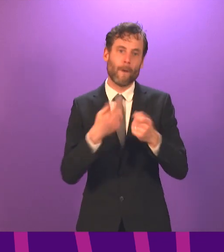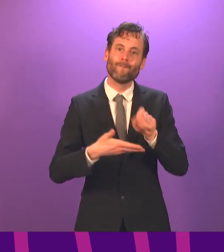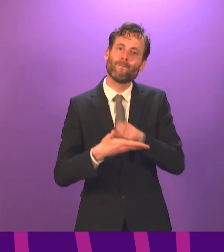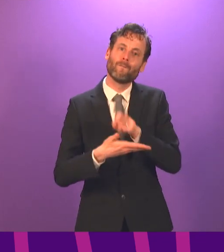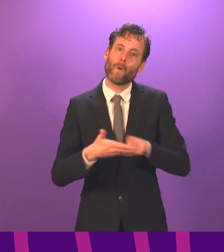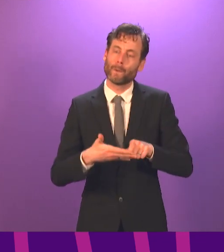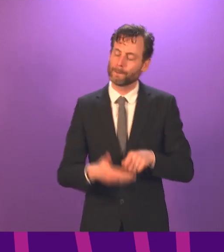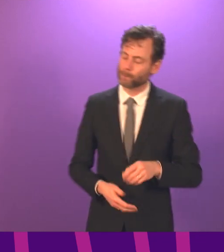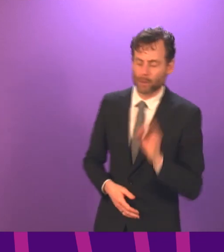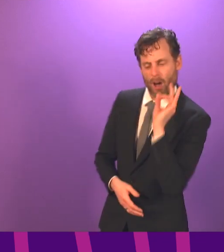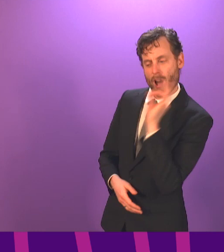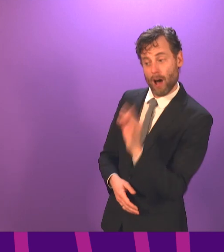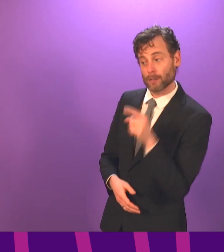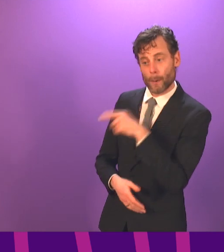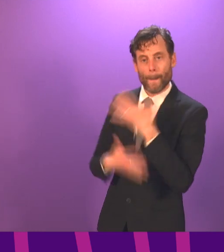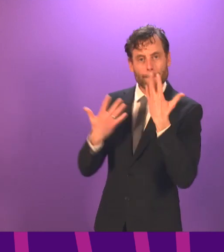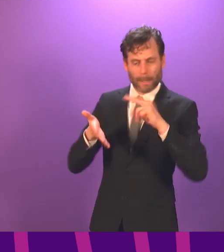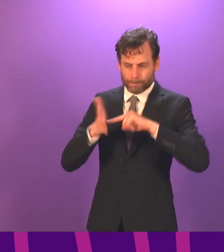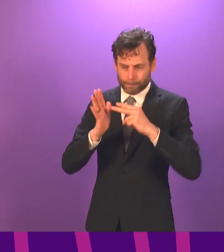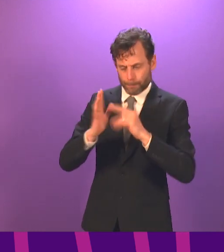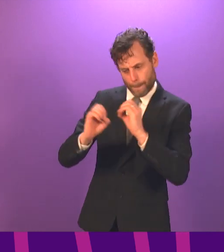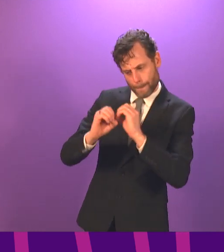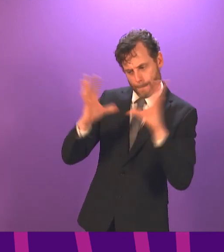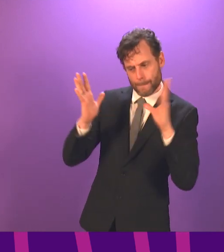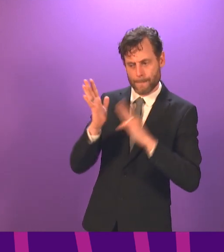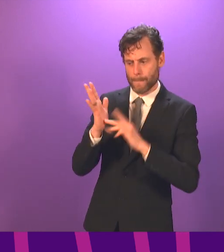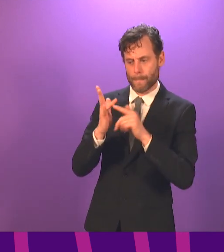modelling is being done on the impact of the election campaign on the prevalence of Covid